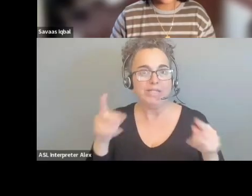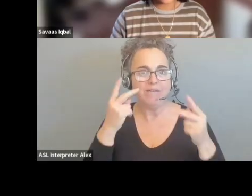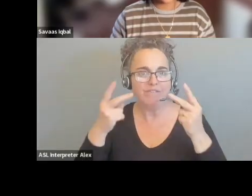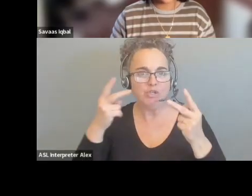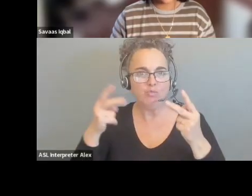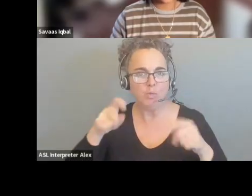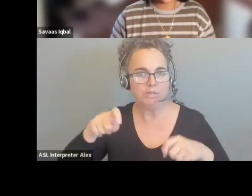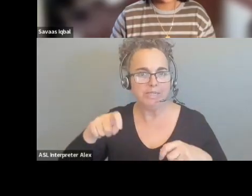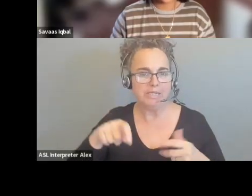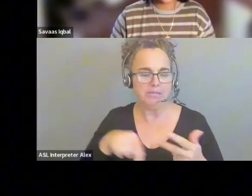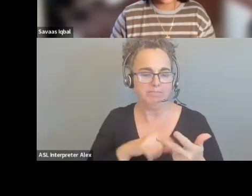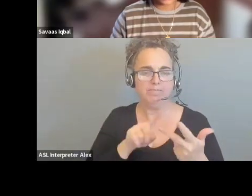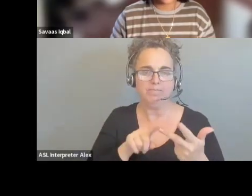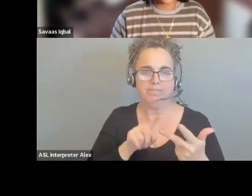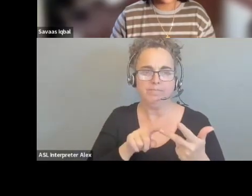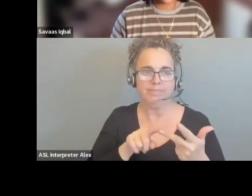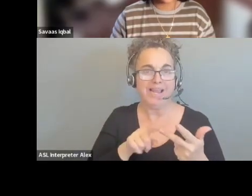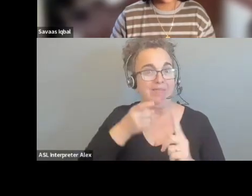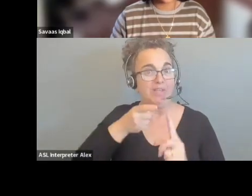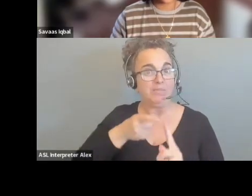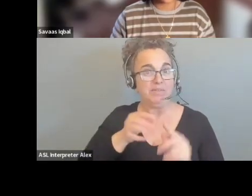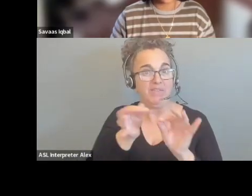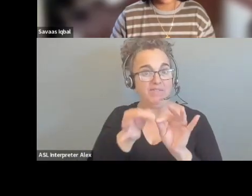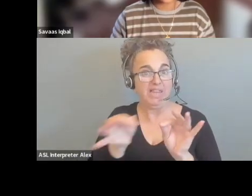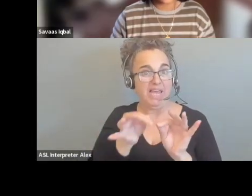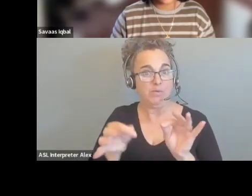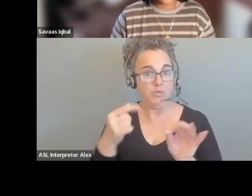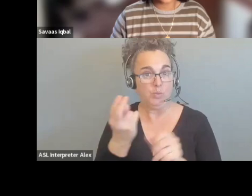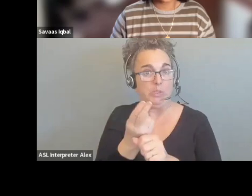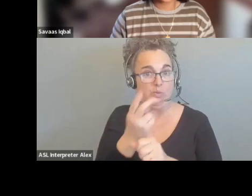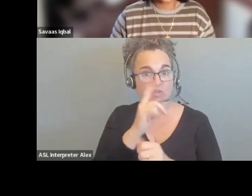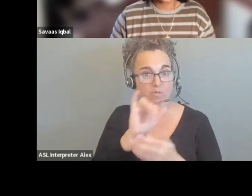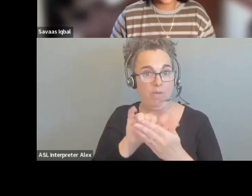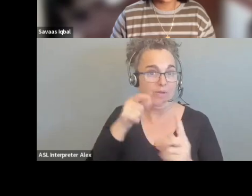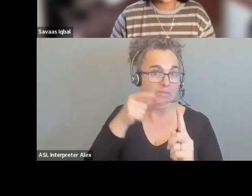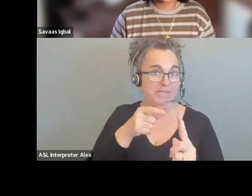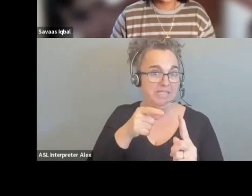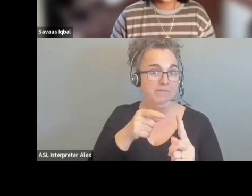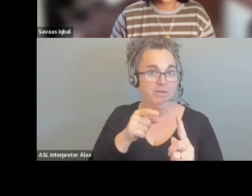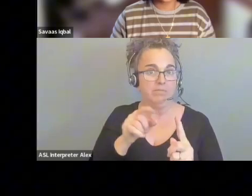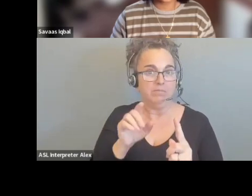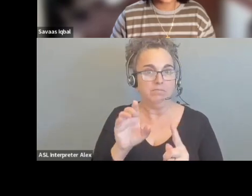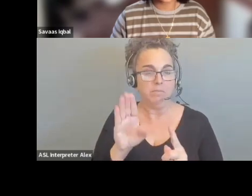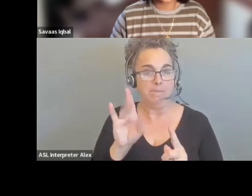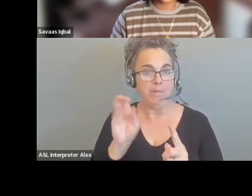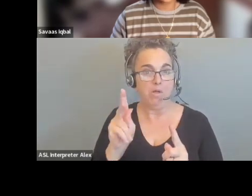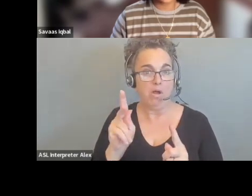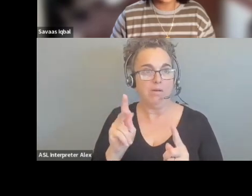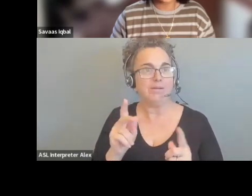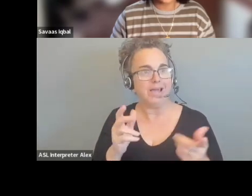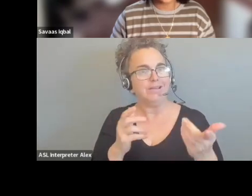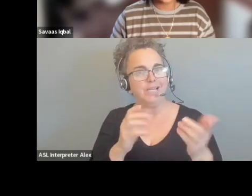and even the specific language that we use for the blocks. And over here we have an image of the tactile coding blocks